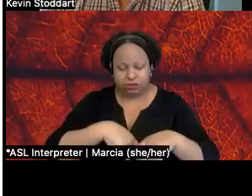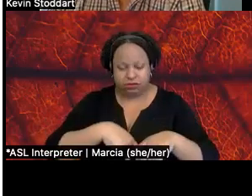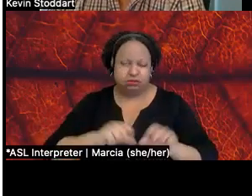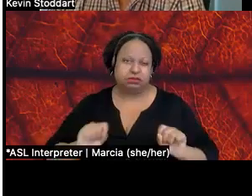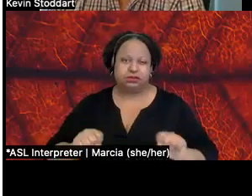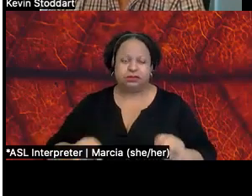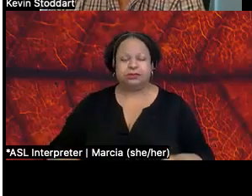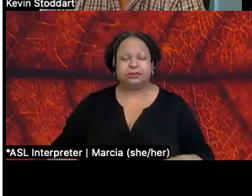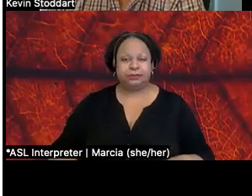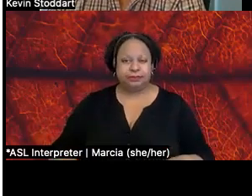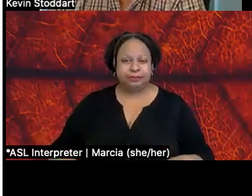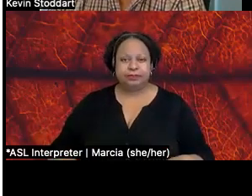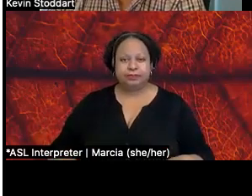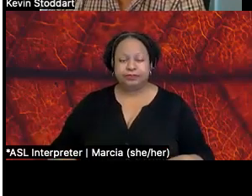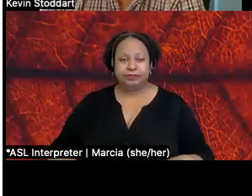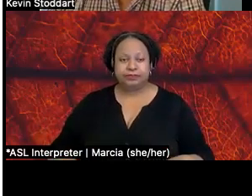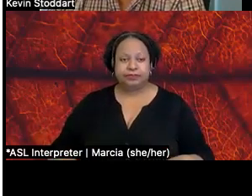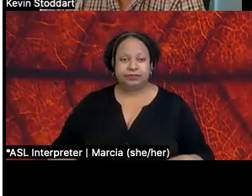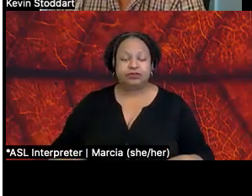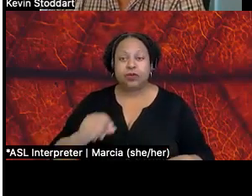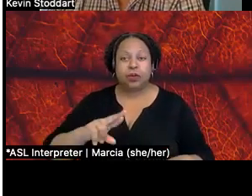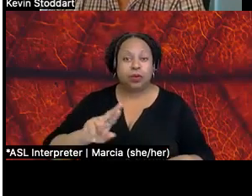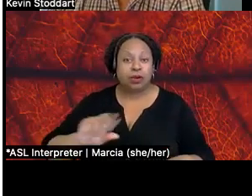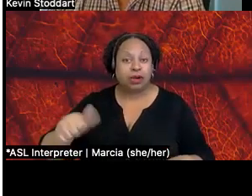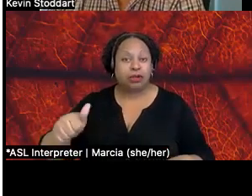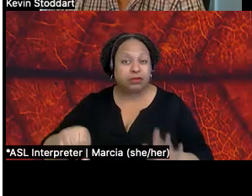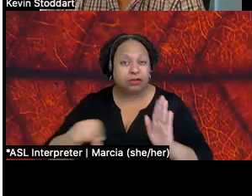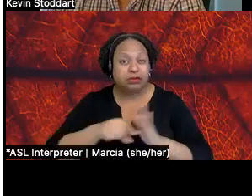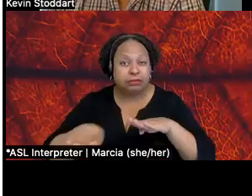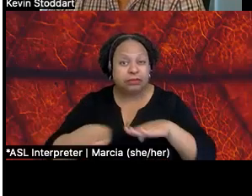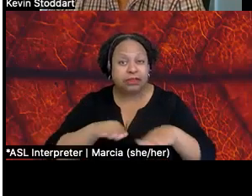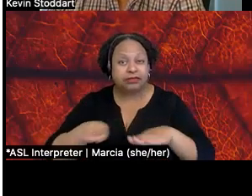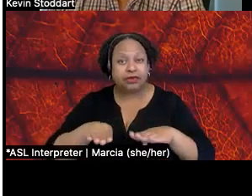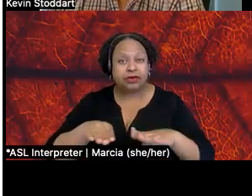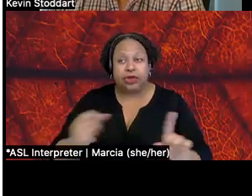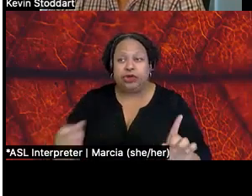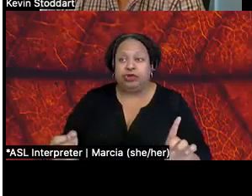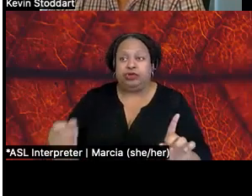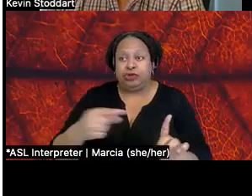And other behaviours may be triggered in the absence of